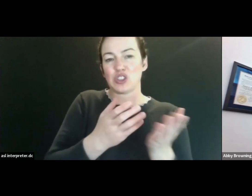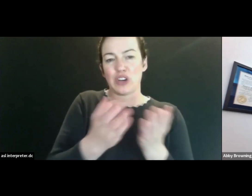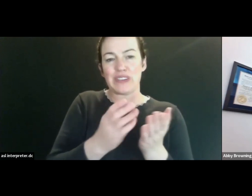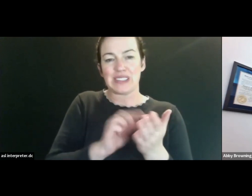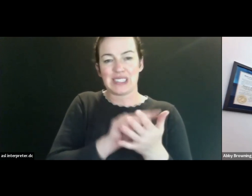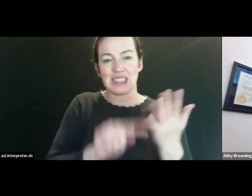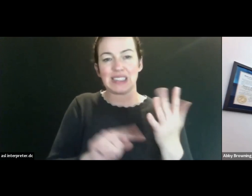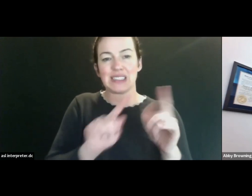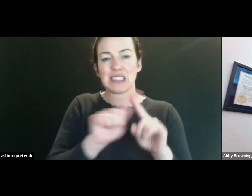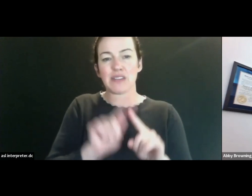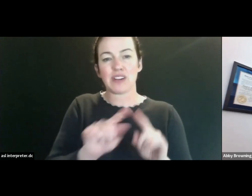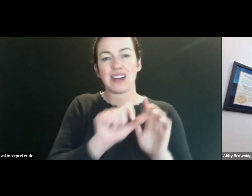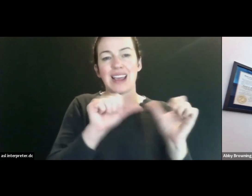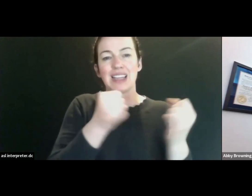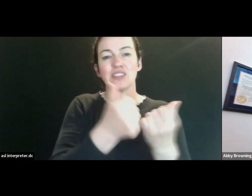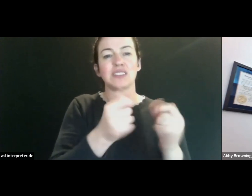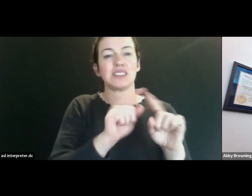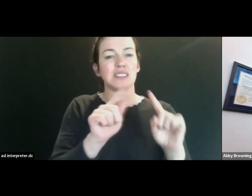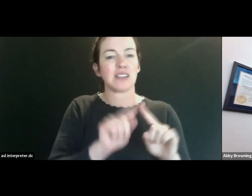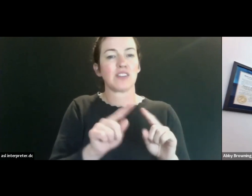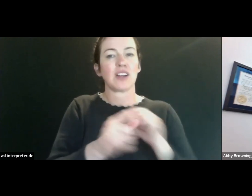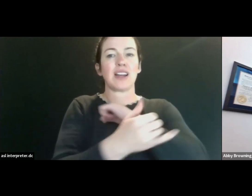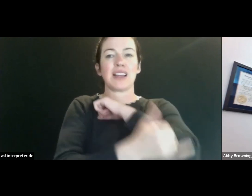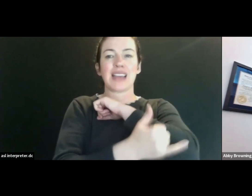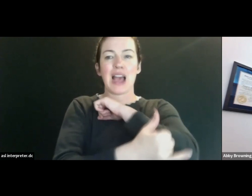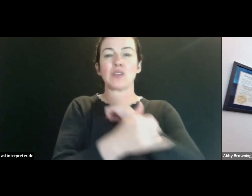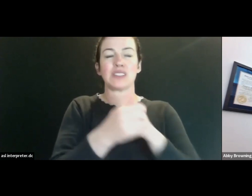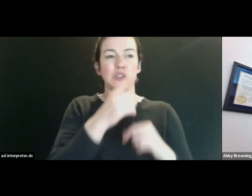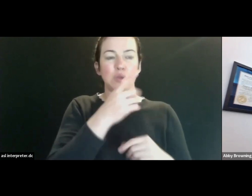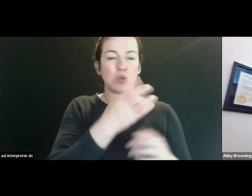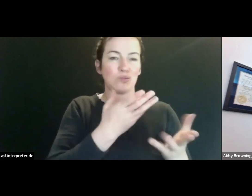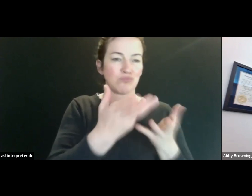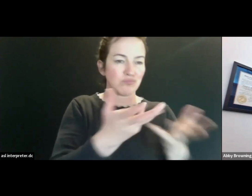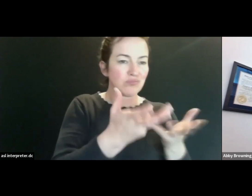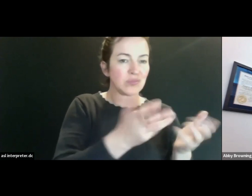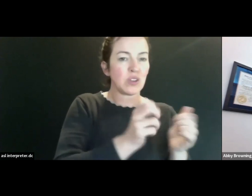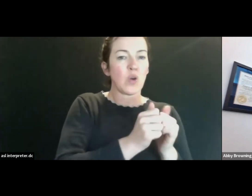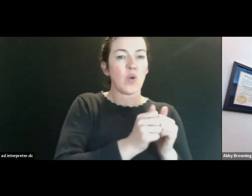state agencies, and the different county agencies that that work directly with these communities.